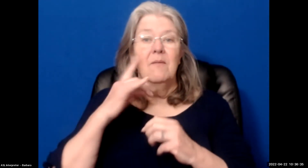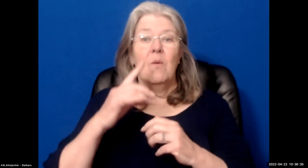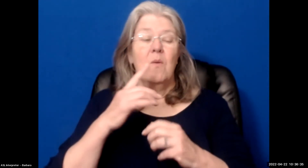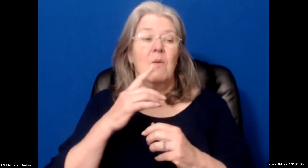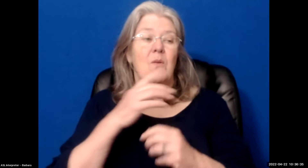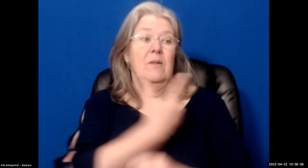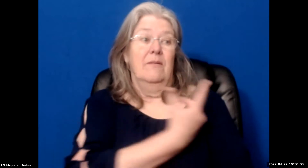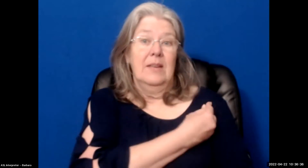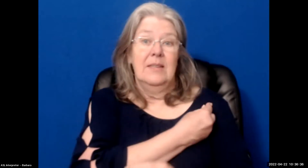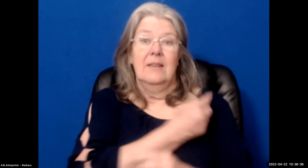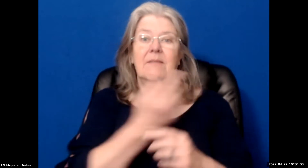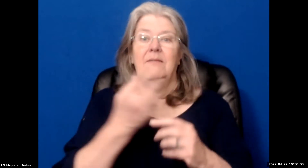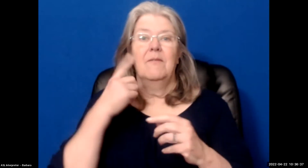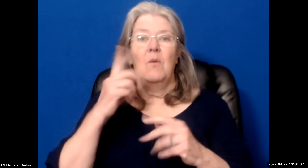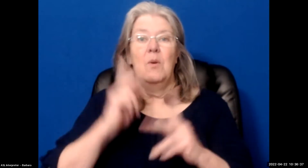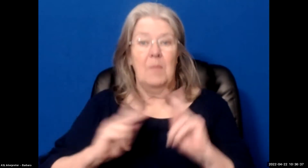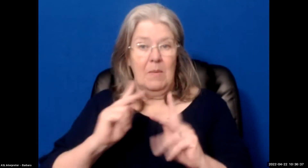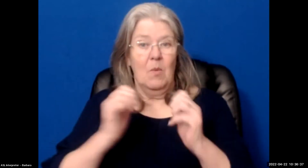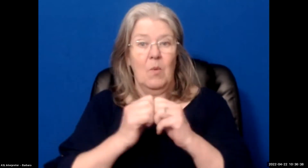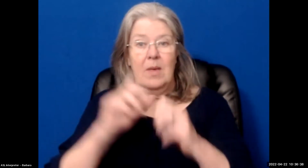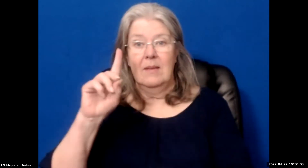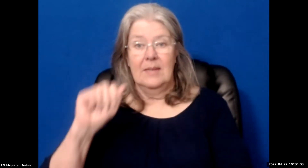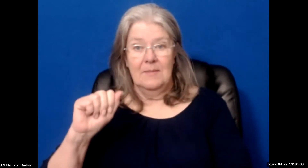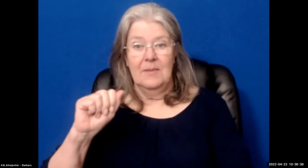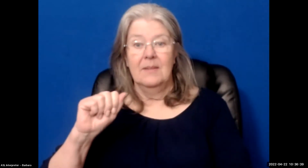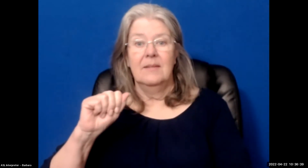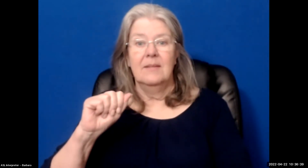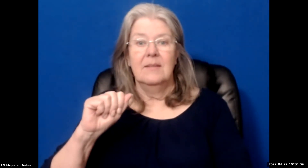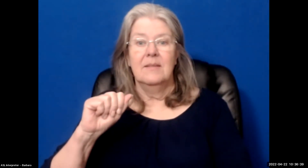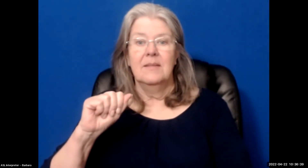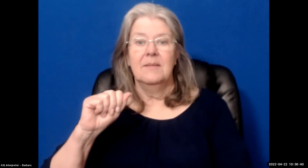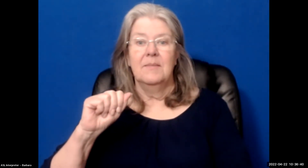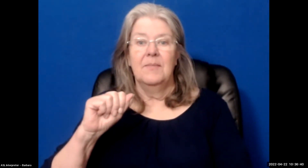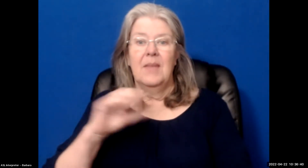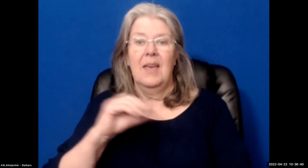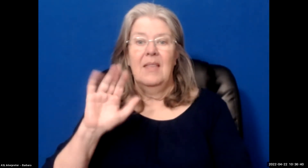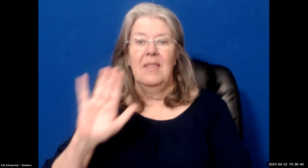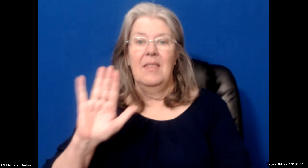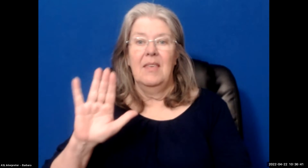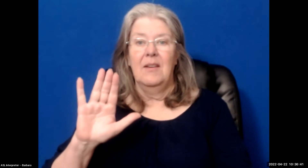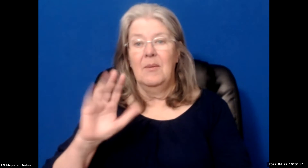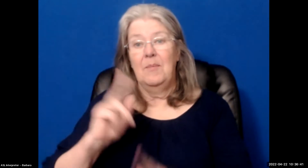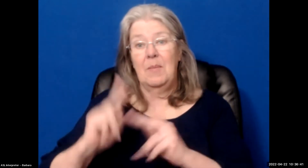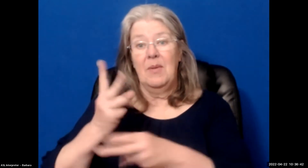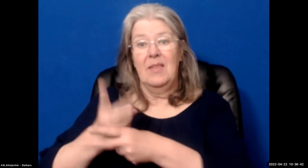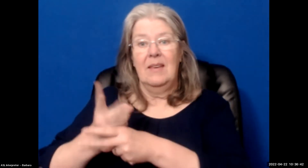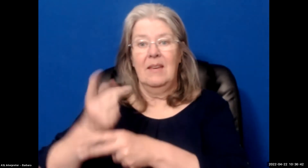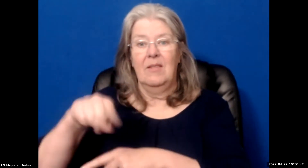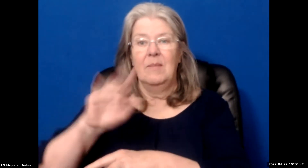among people with disabilities and their caregivers. In this project we target FEMA Region Five States.